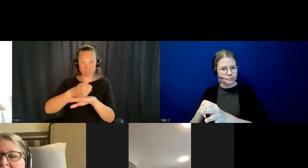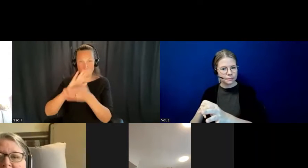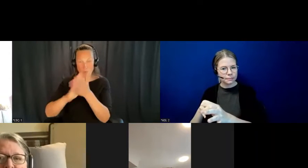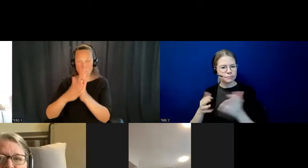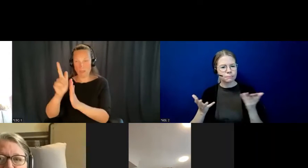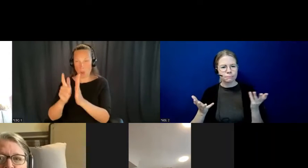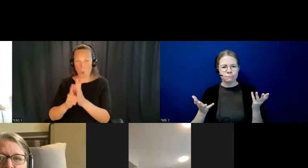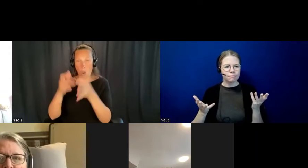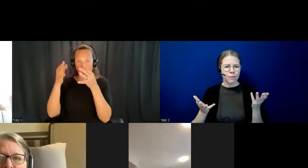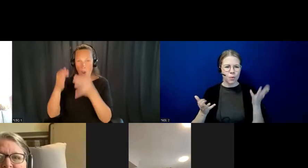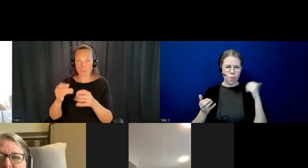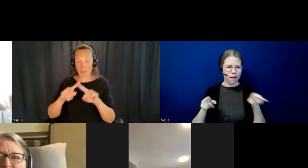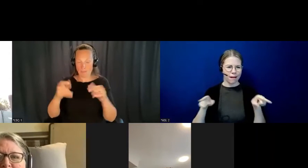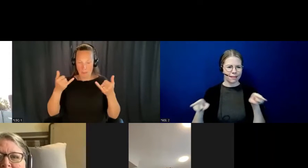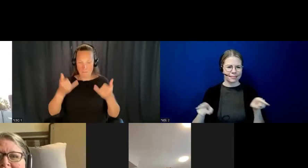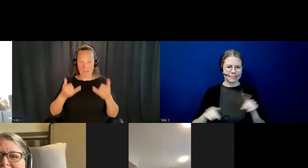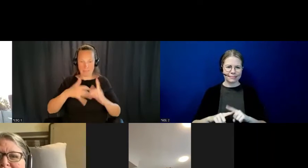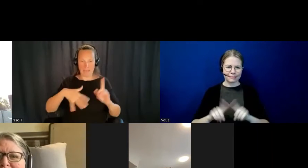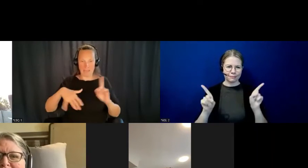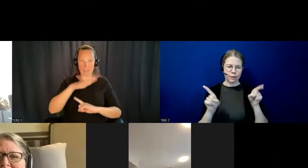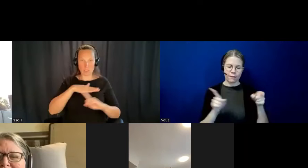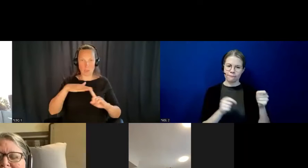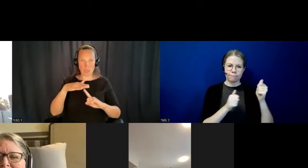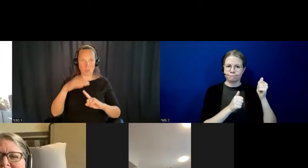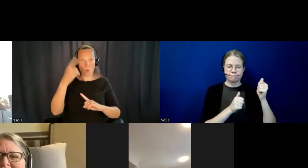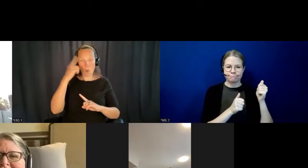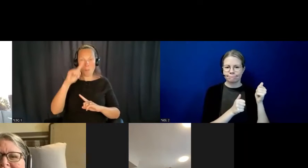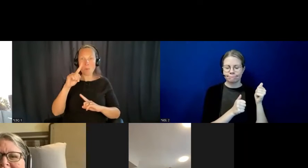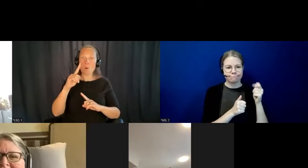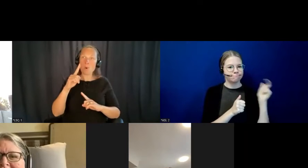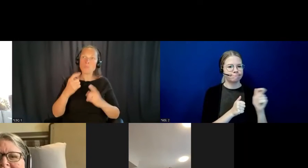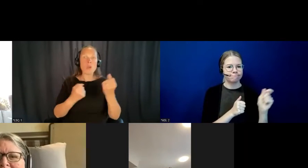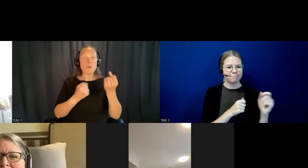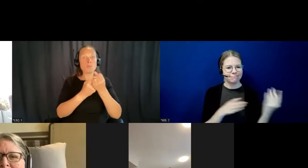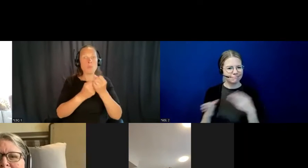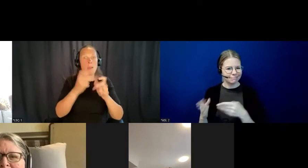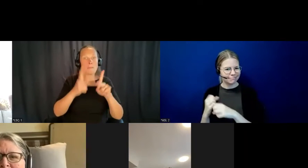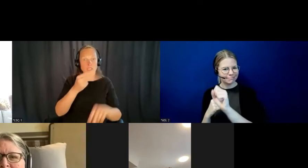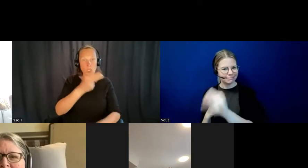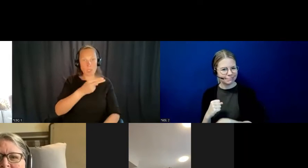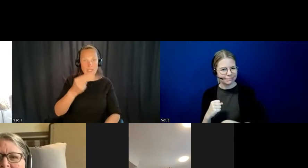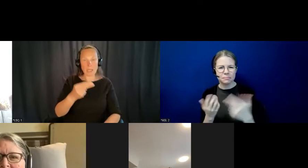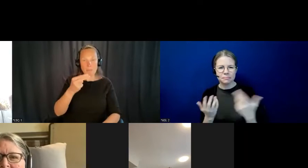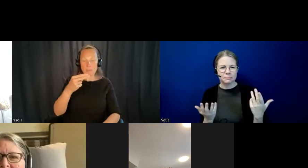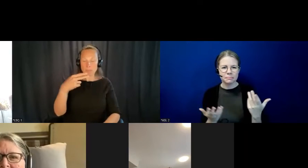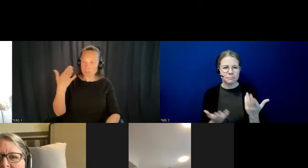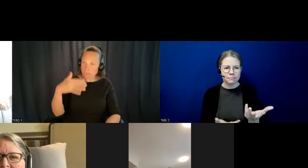WHY DOES IT TAKE SO LONG? THAT'S FOR YOU, SENATOR COTTER. >> Senator Cotter: